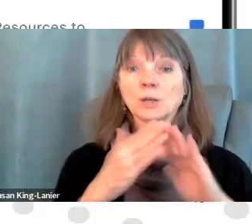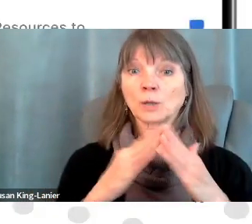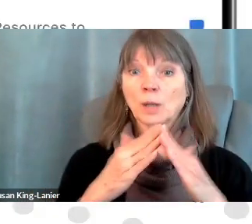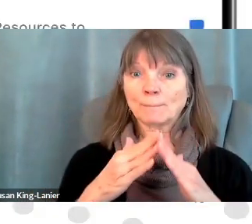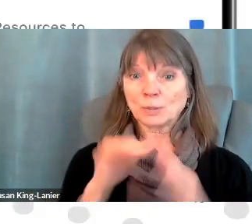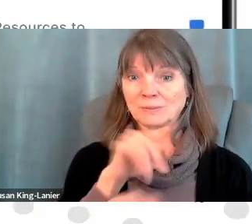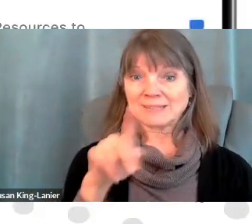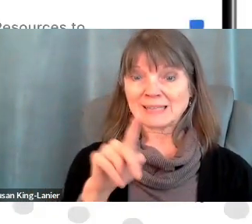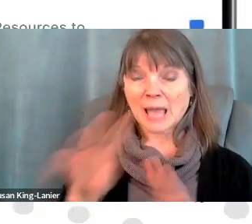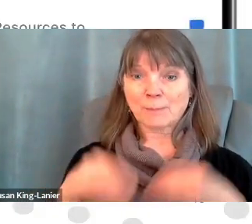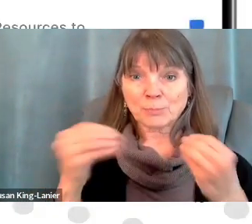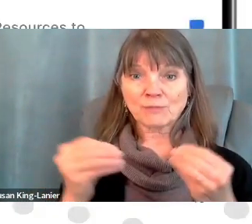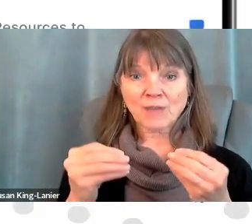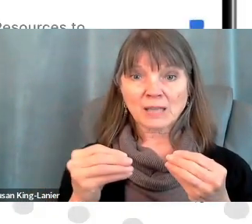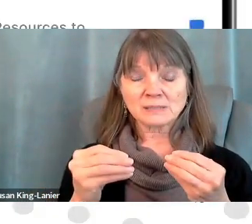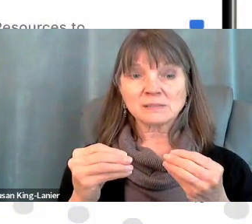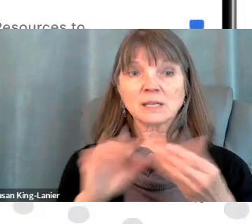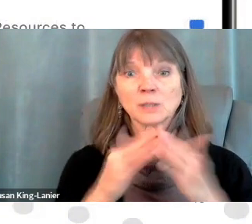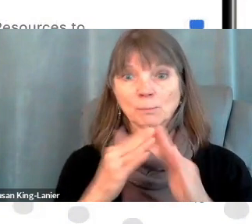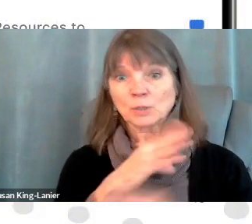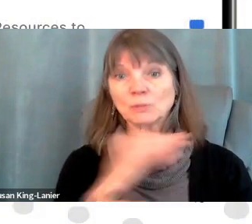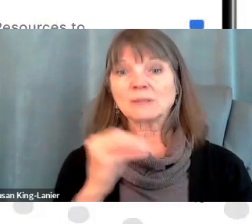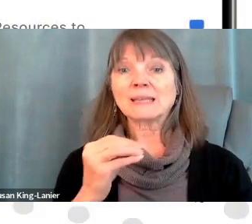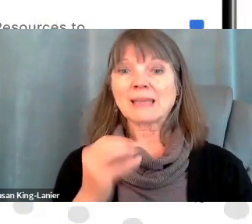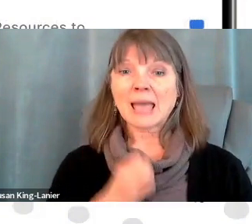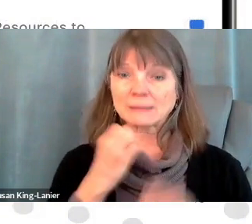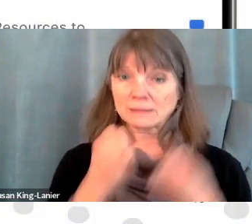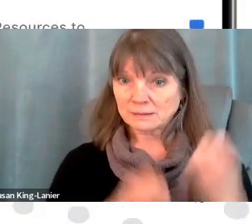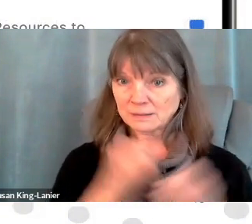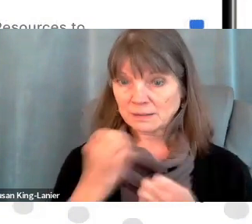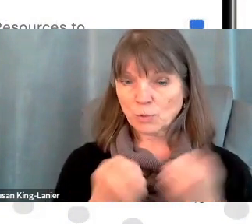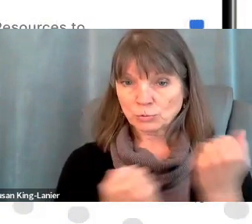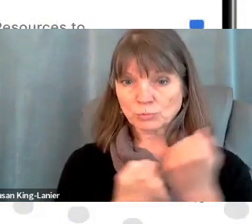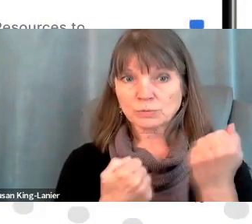And community app provides a community and offers emotional support,